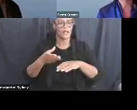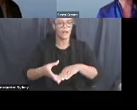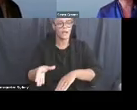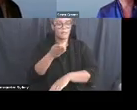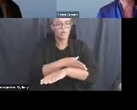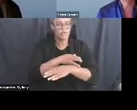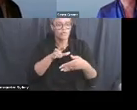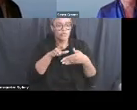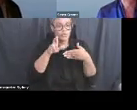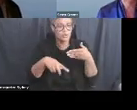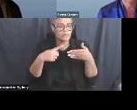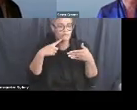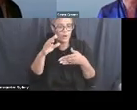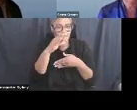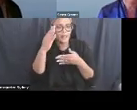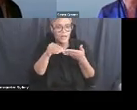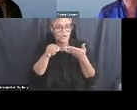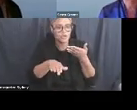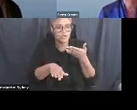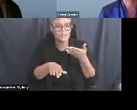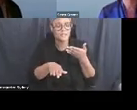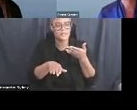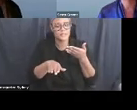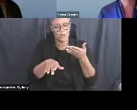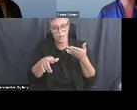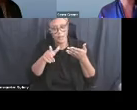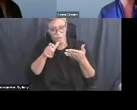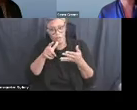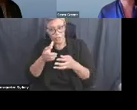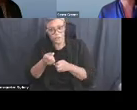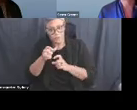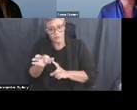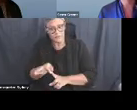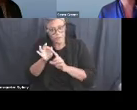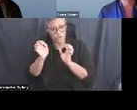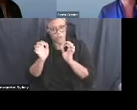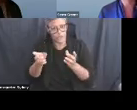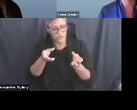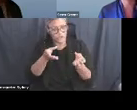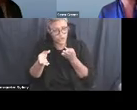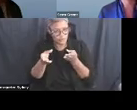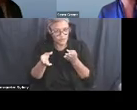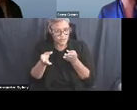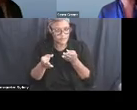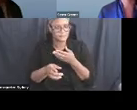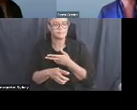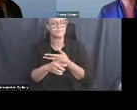and what seeds of transformation can come from just being present here today. And when this